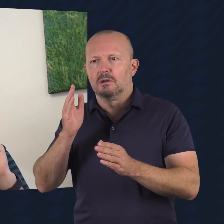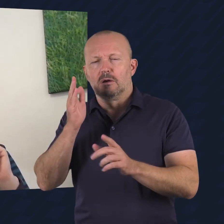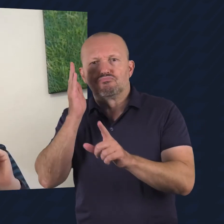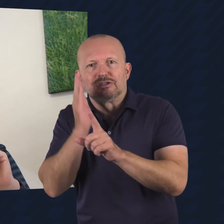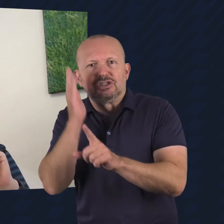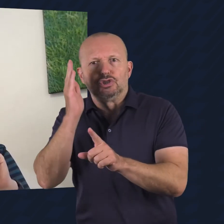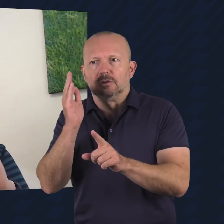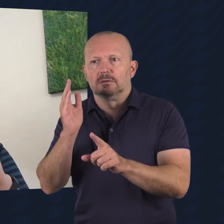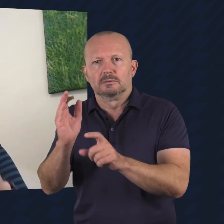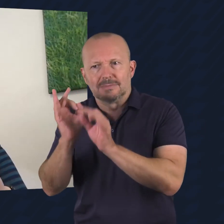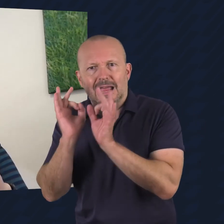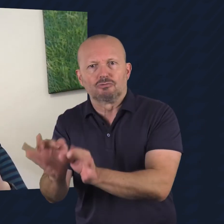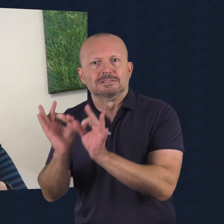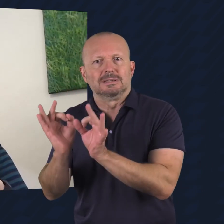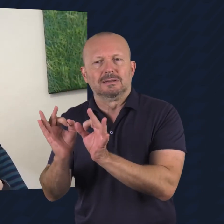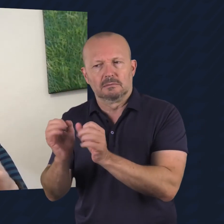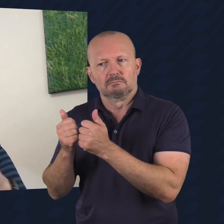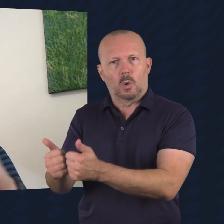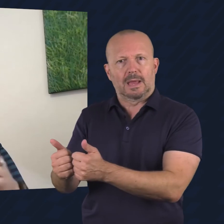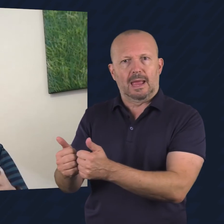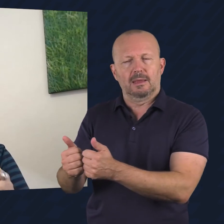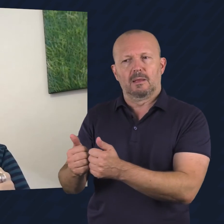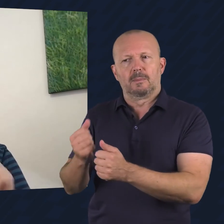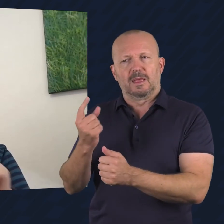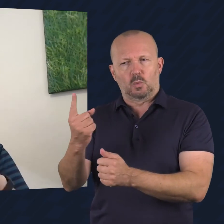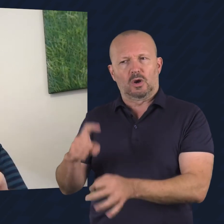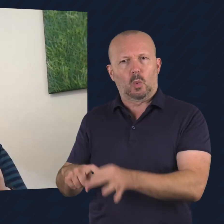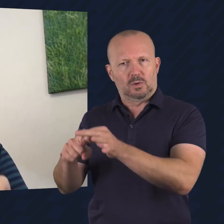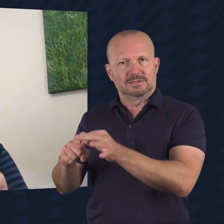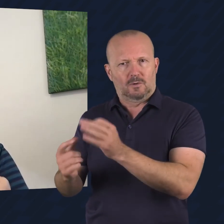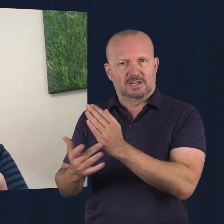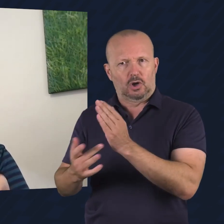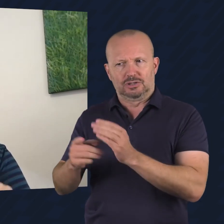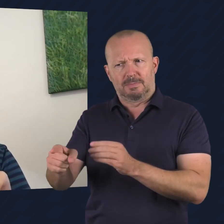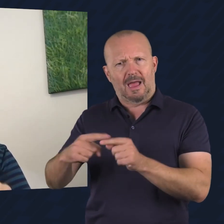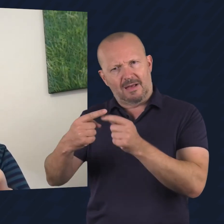and those are good qualities of technology, but those are not the only qualities of technology.